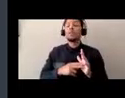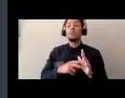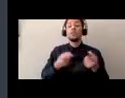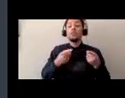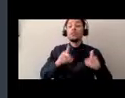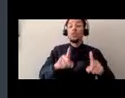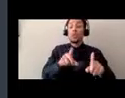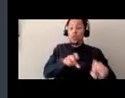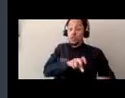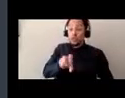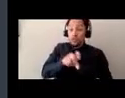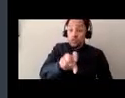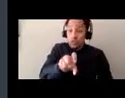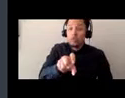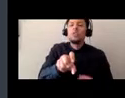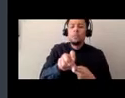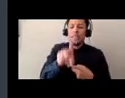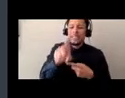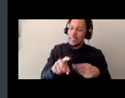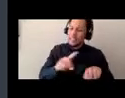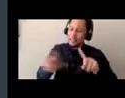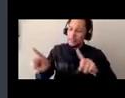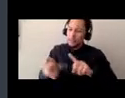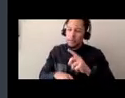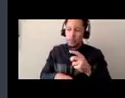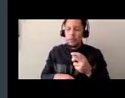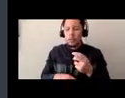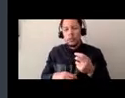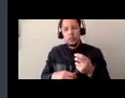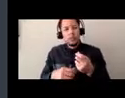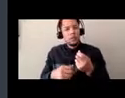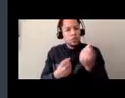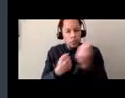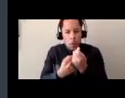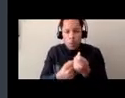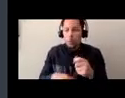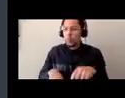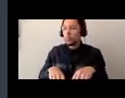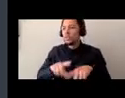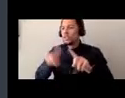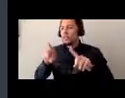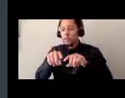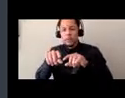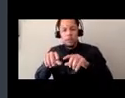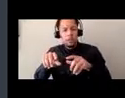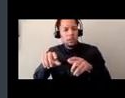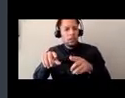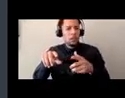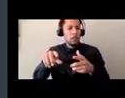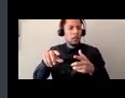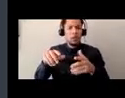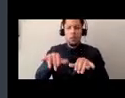They may need the system to recognize that their lives are different.